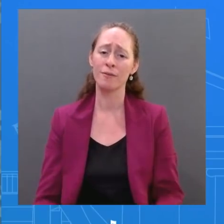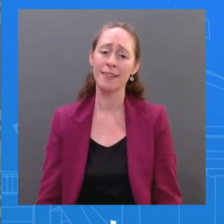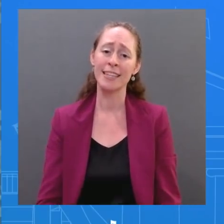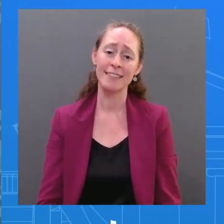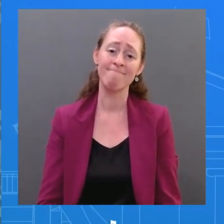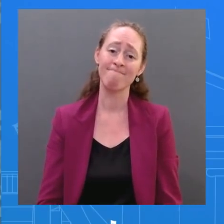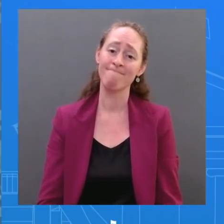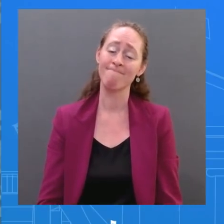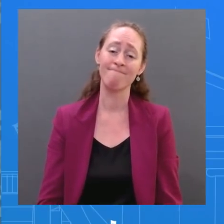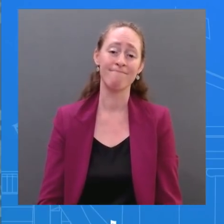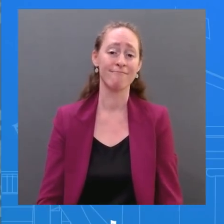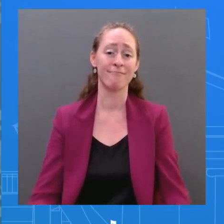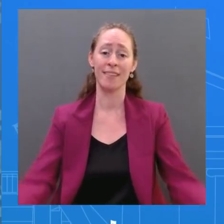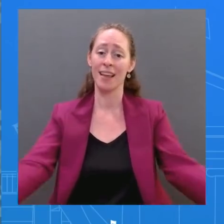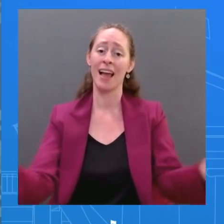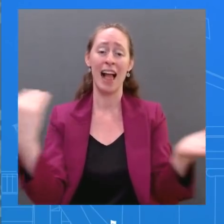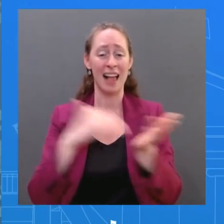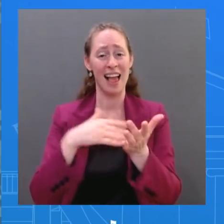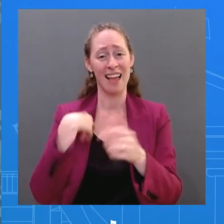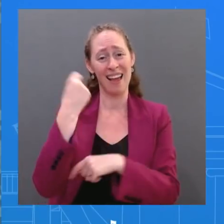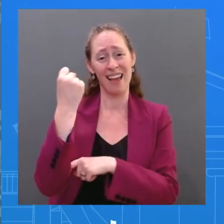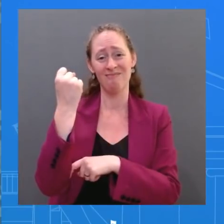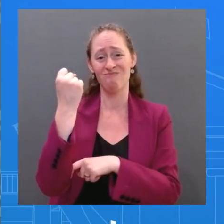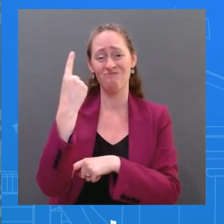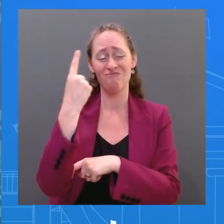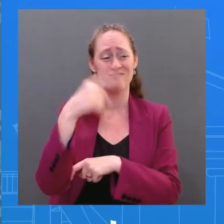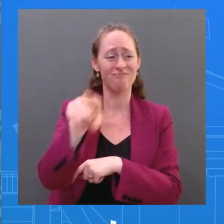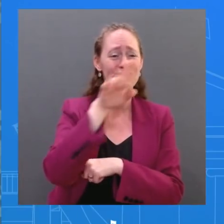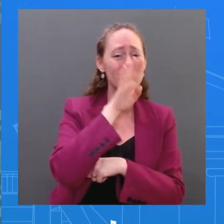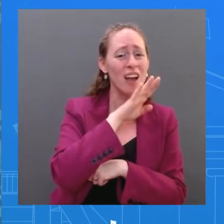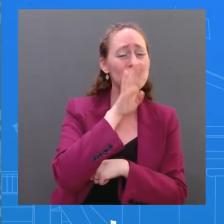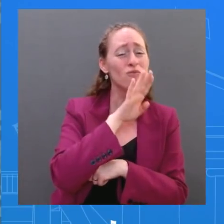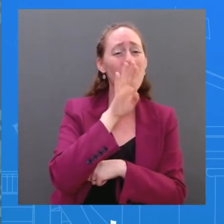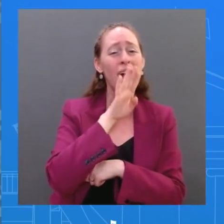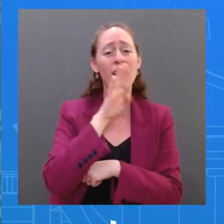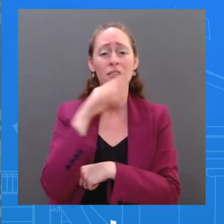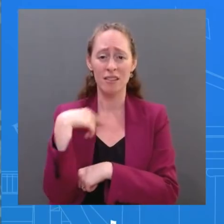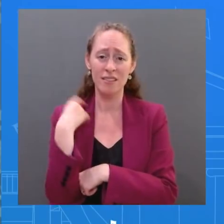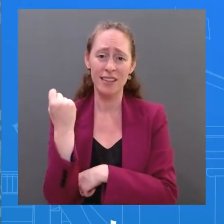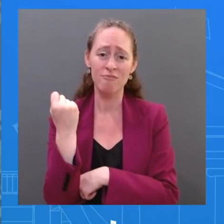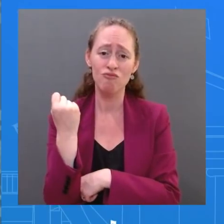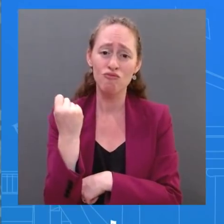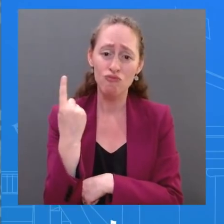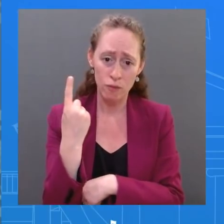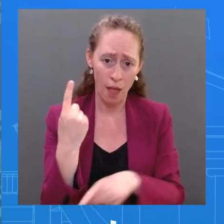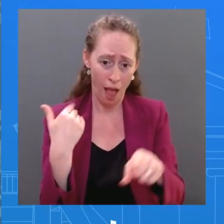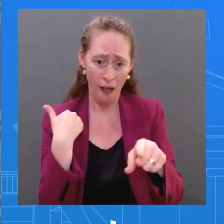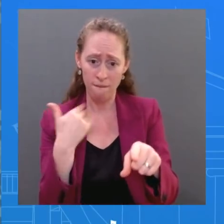We're doing everything that we can. We have a plan. Here's the thing: We have a plan. Republicans do not have a plan.